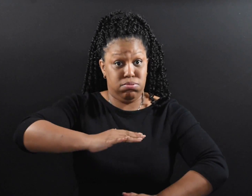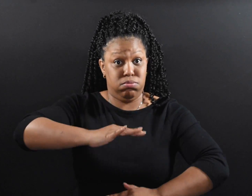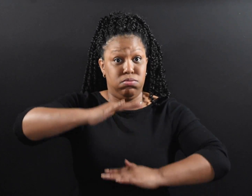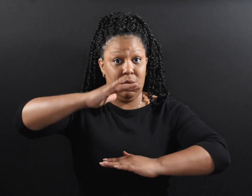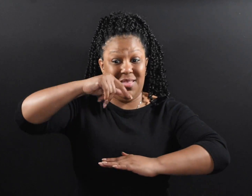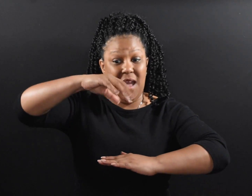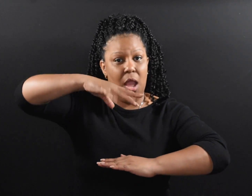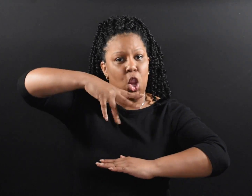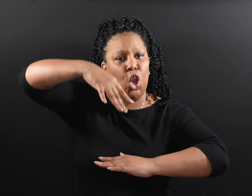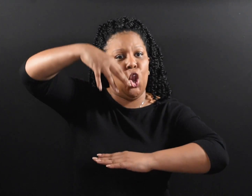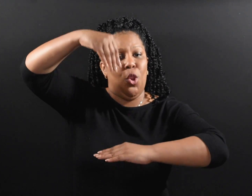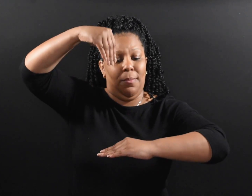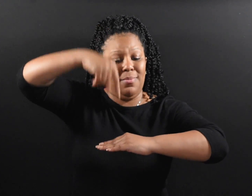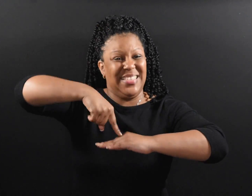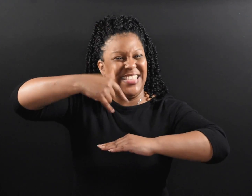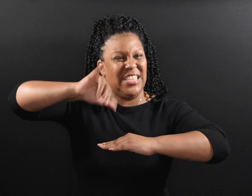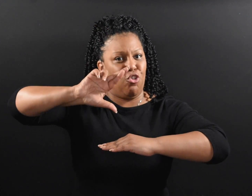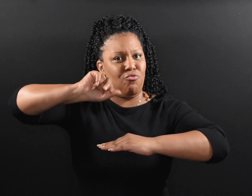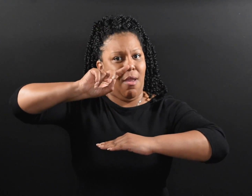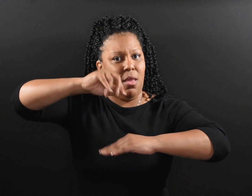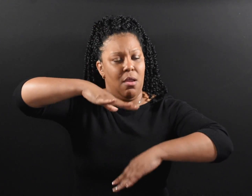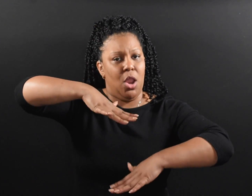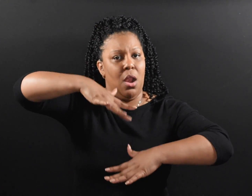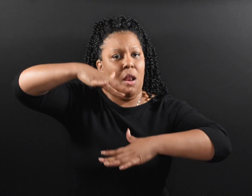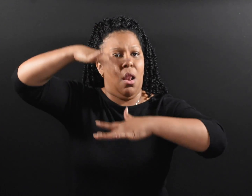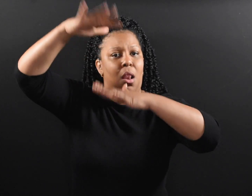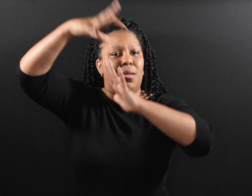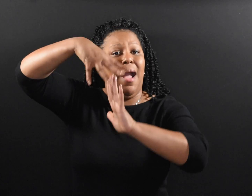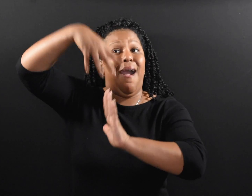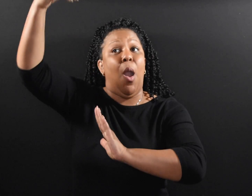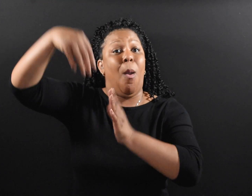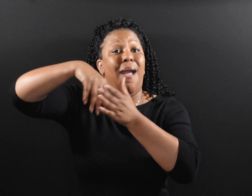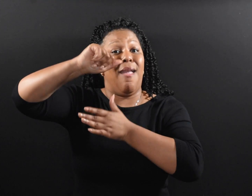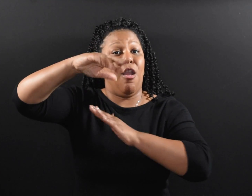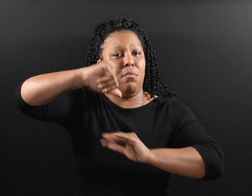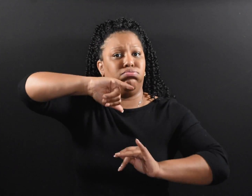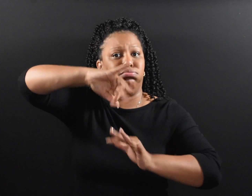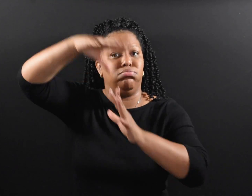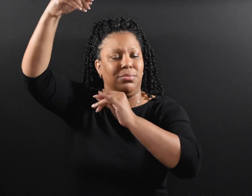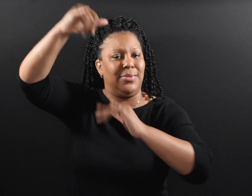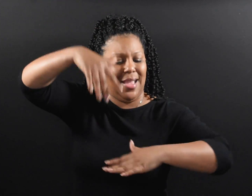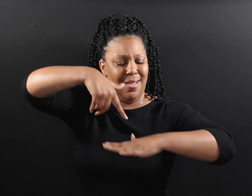air. Make-up air enters the lower part of the home, and some make-up air comes from the soil.